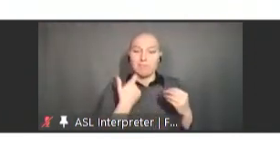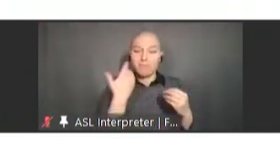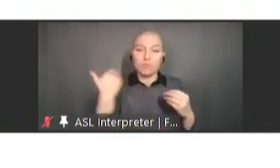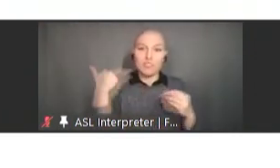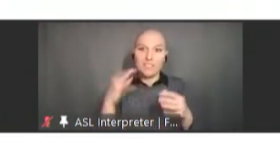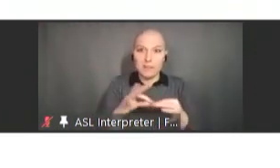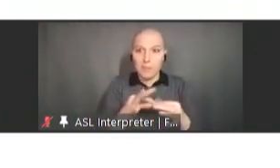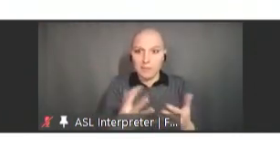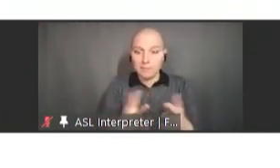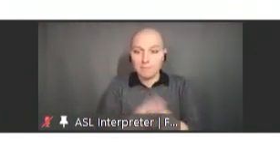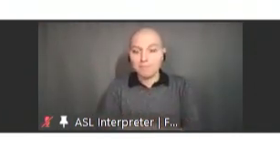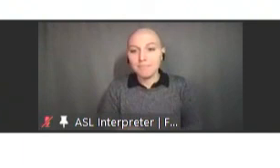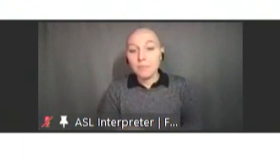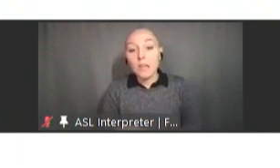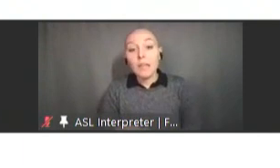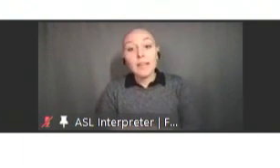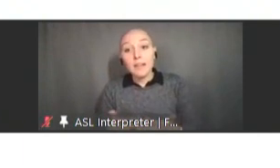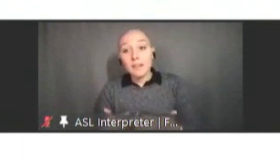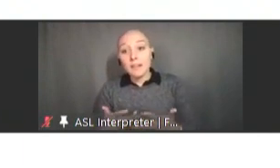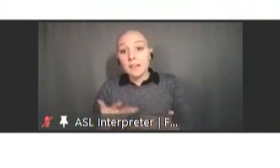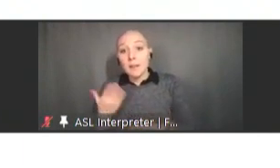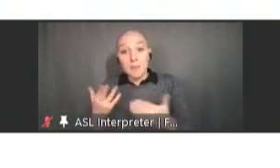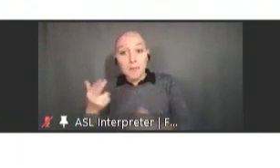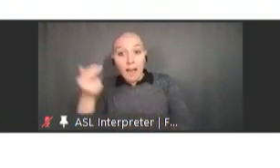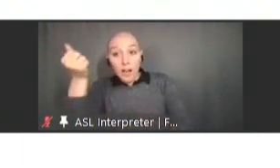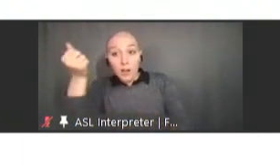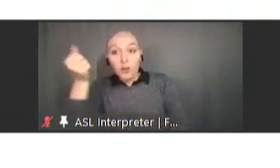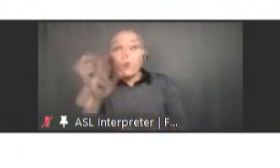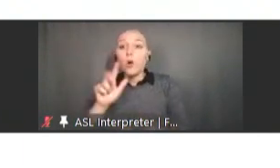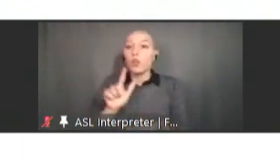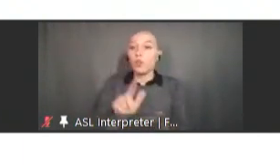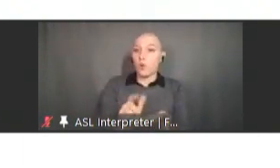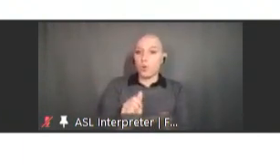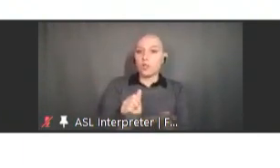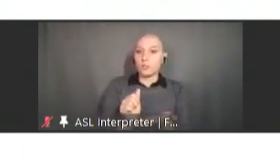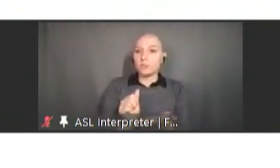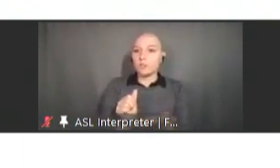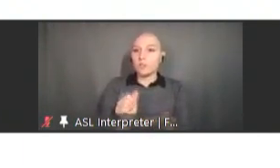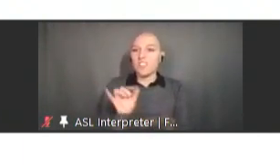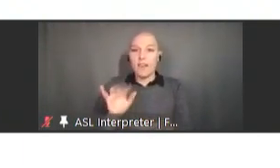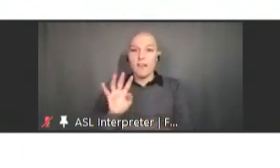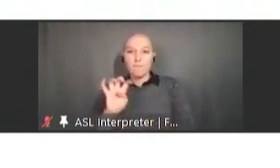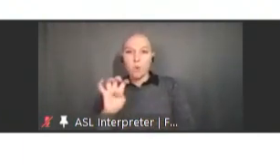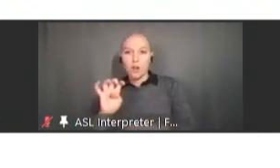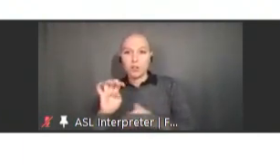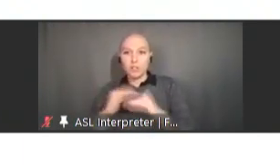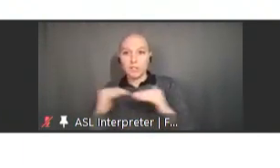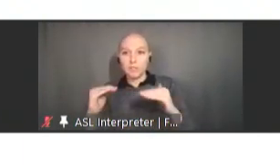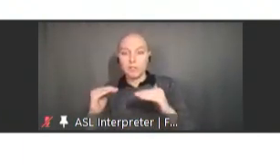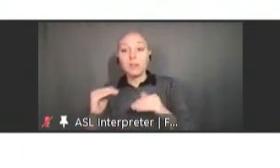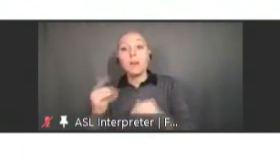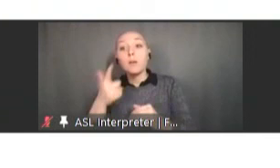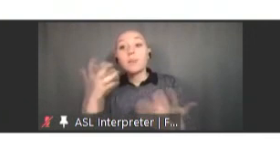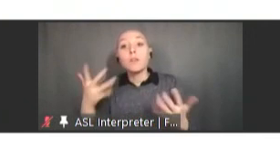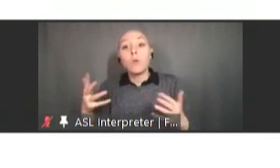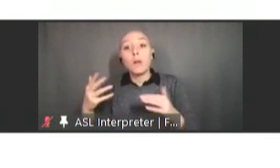It might be higher or lower. And it -- because it is already a higher threshold in the nose,